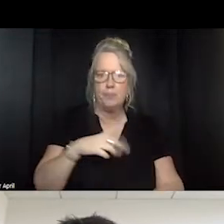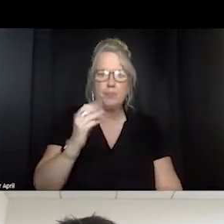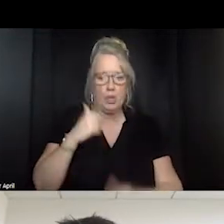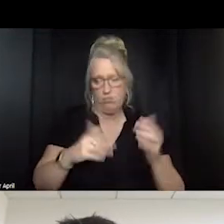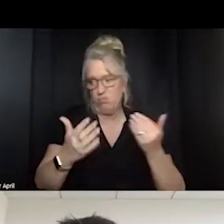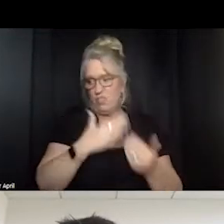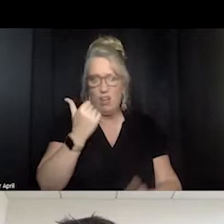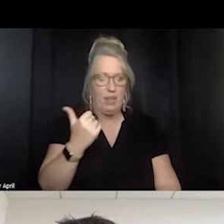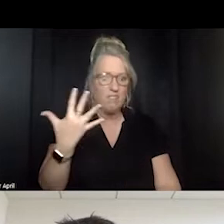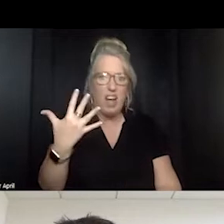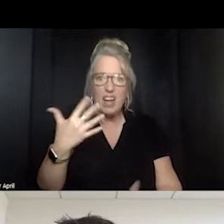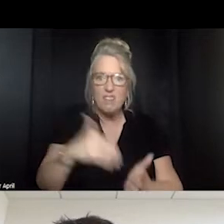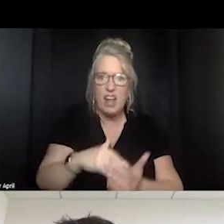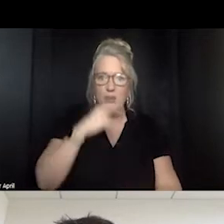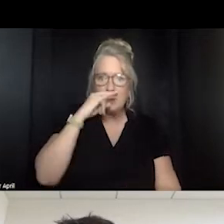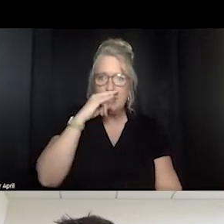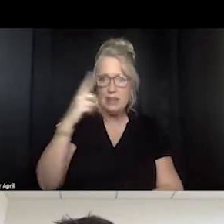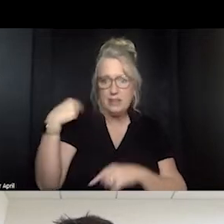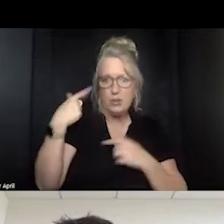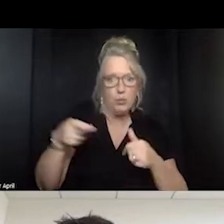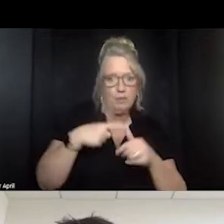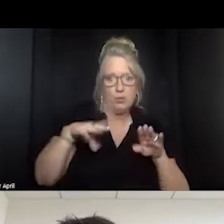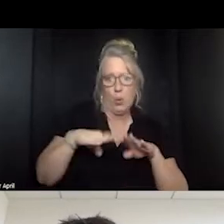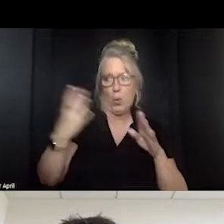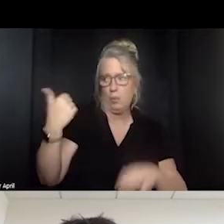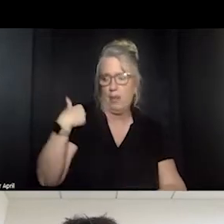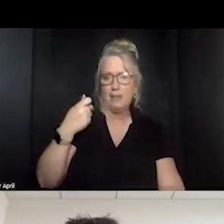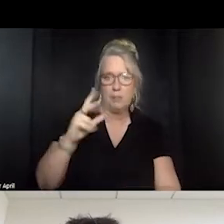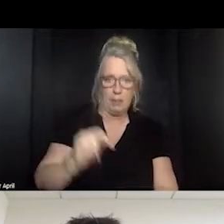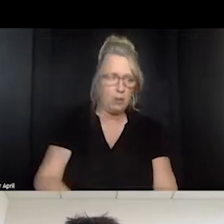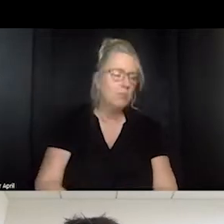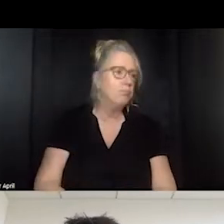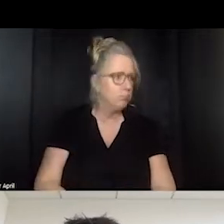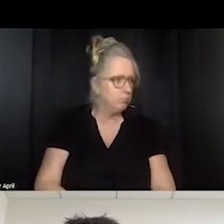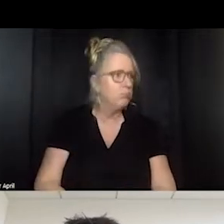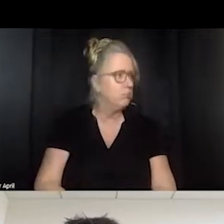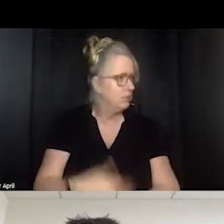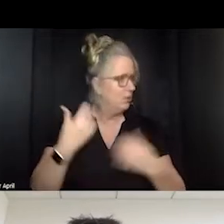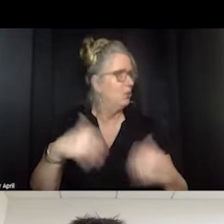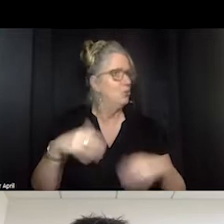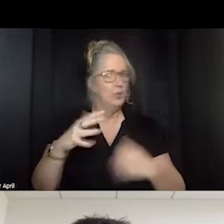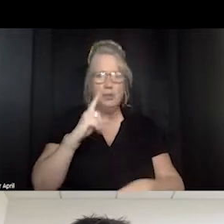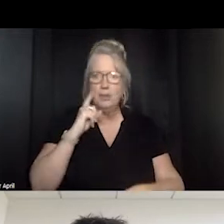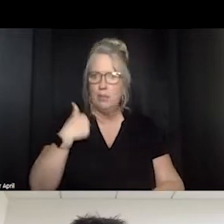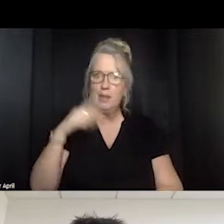KIDS, SINCE WE OPENED OUR DOORS LAST SEPTEMBER. SO IT'S BEEN A PRETTY WILD RIDE FOR US. BUT, ONE OF